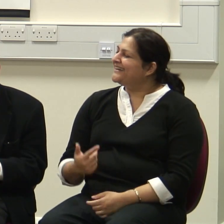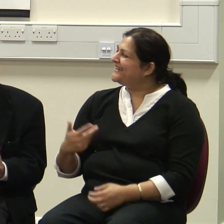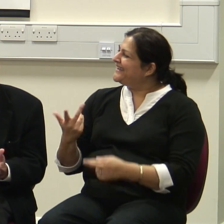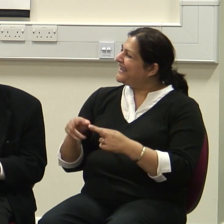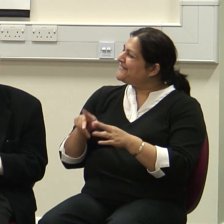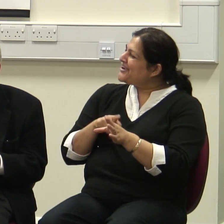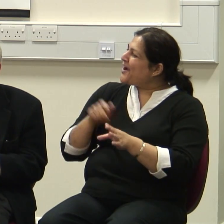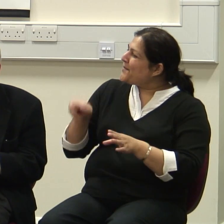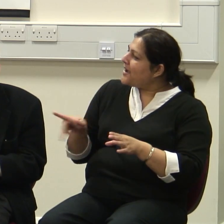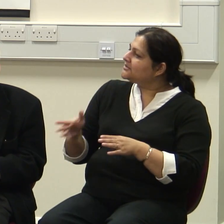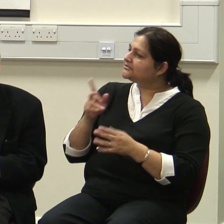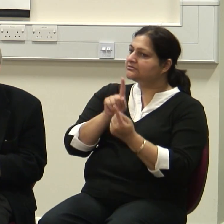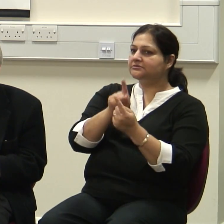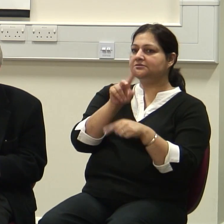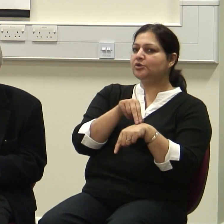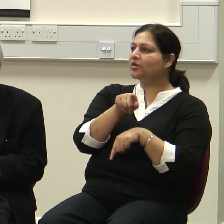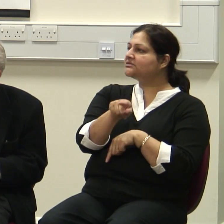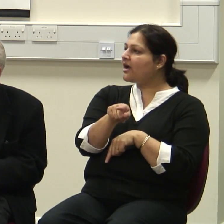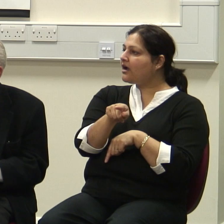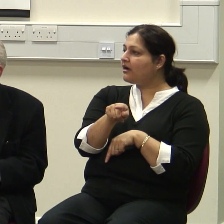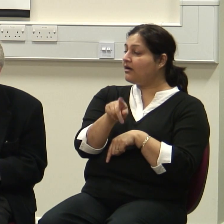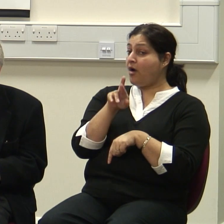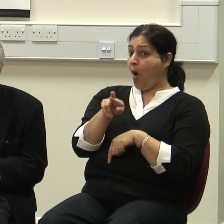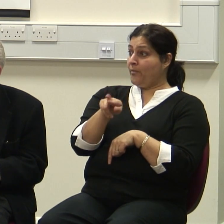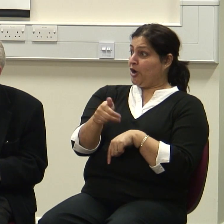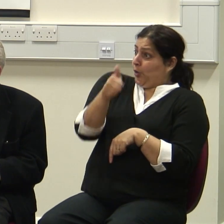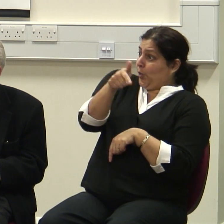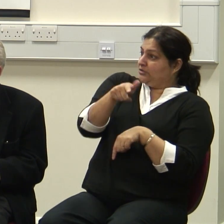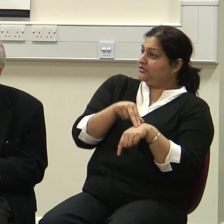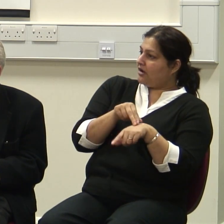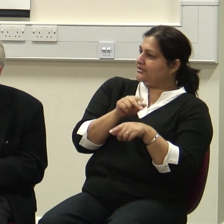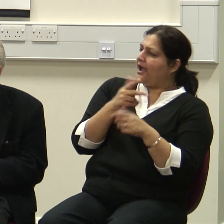is any kind of decent human being, he will be paternalistic towards this younger person